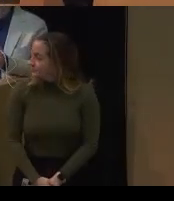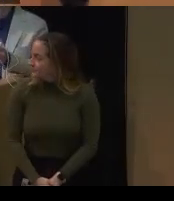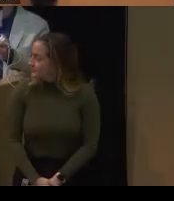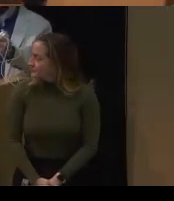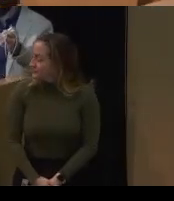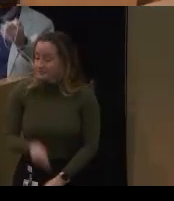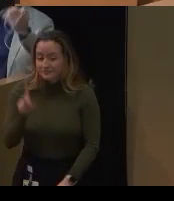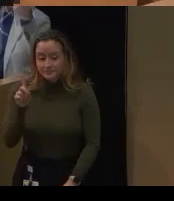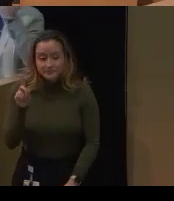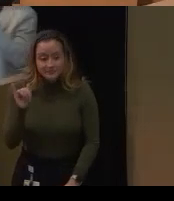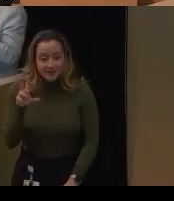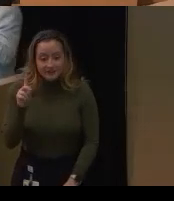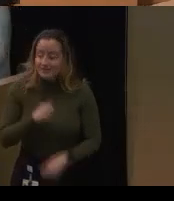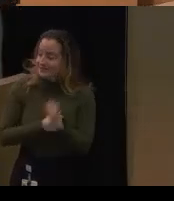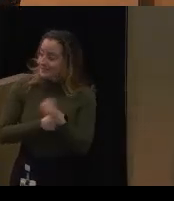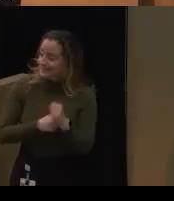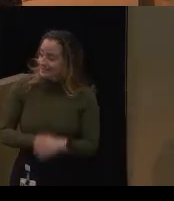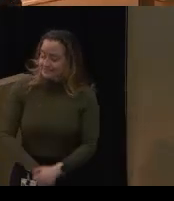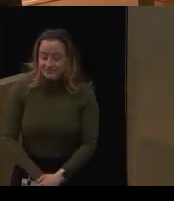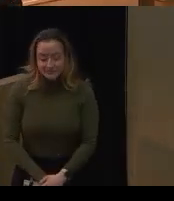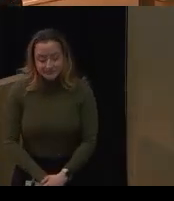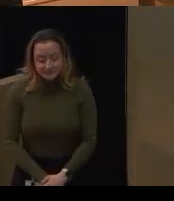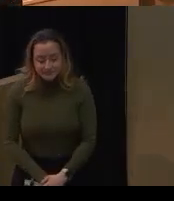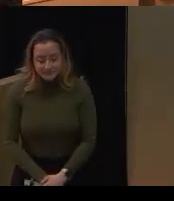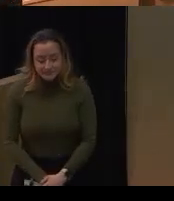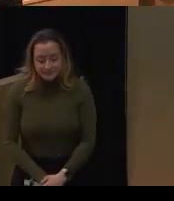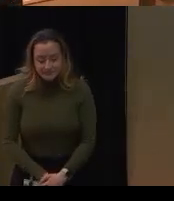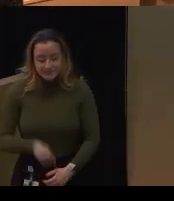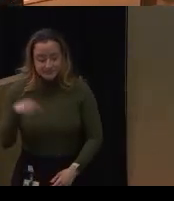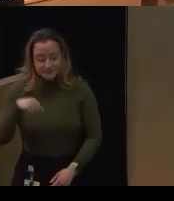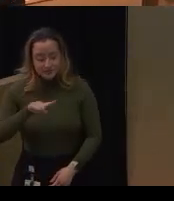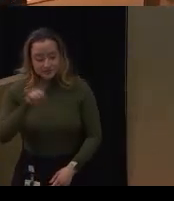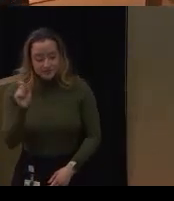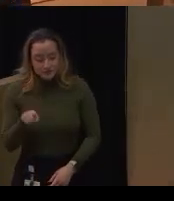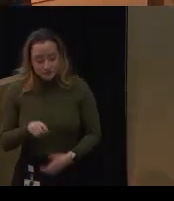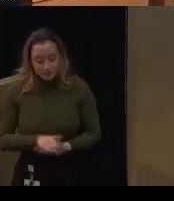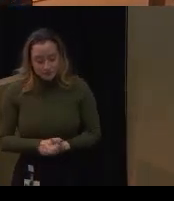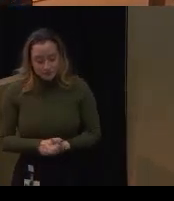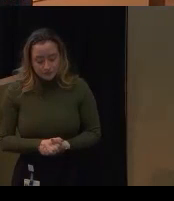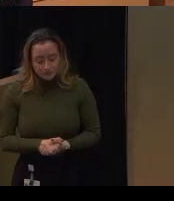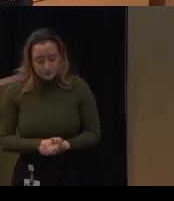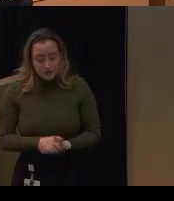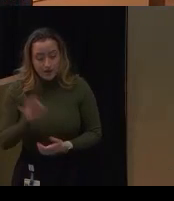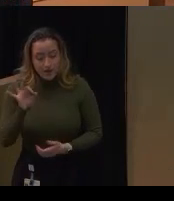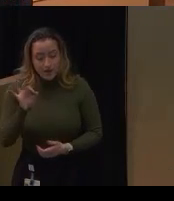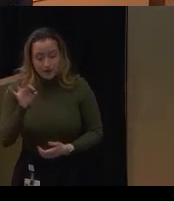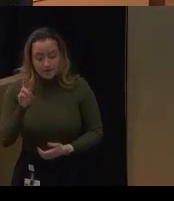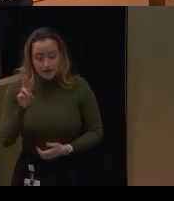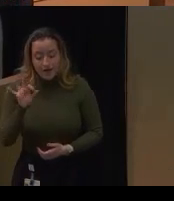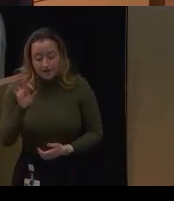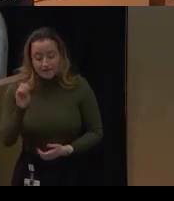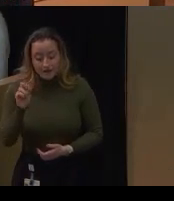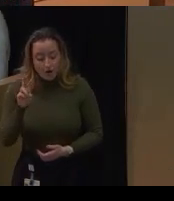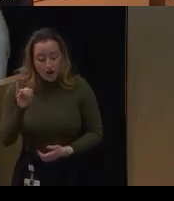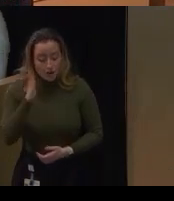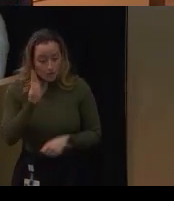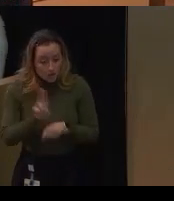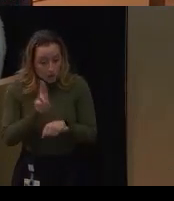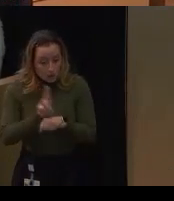David yes yes um this question is uh do you think fmri might be used in determining a schizophrenia